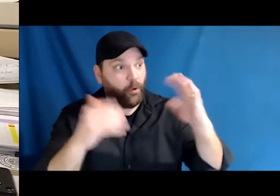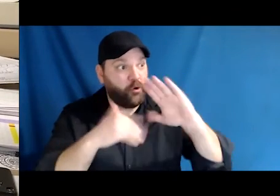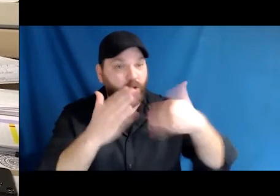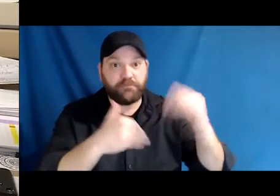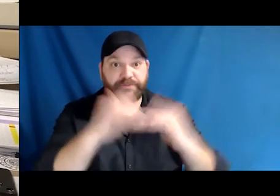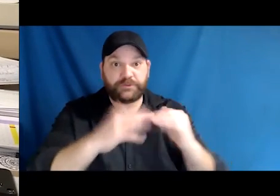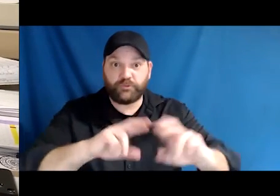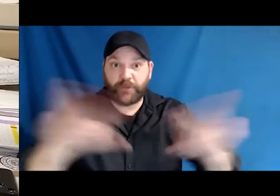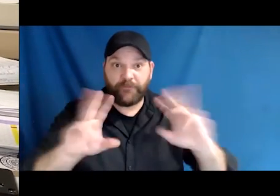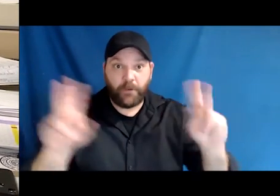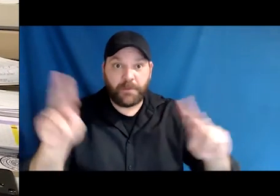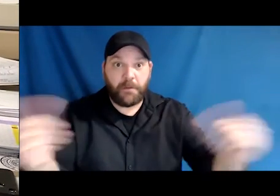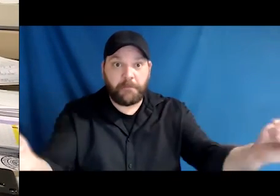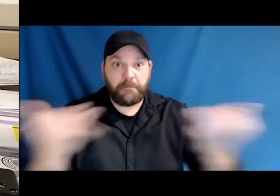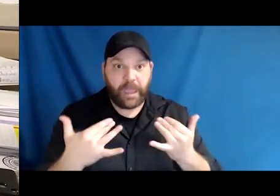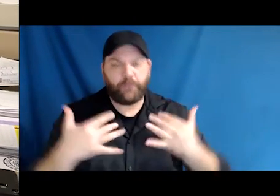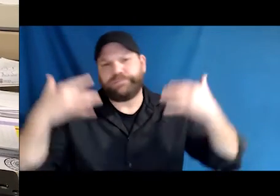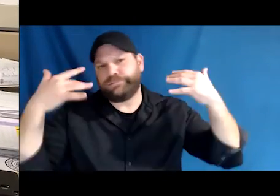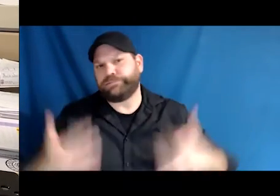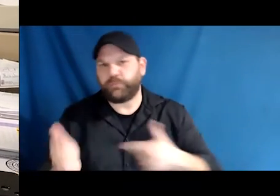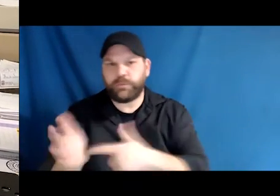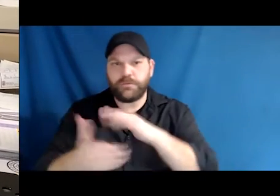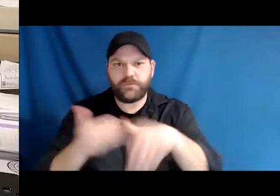We followed CDC guidelines, we increased our outside air ventilation,